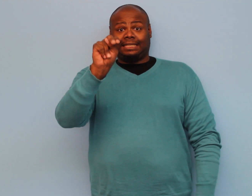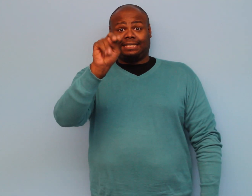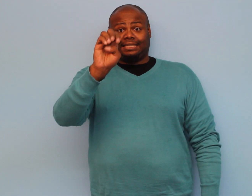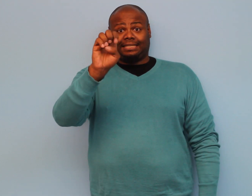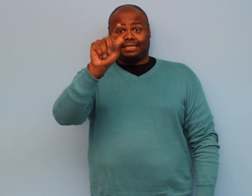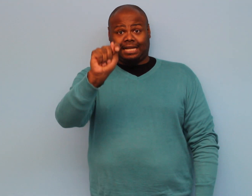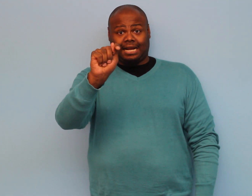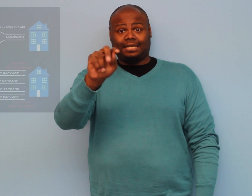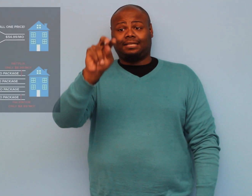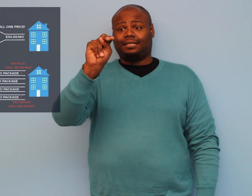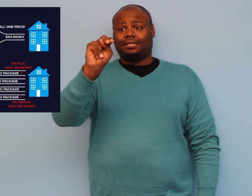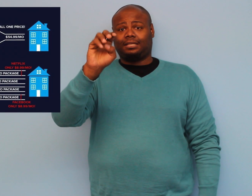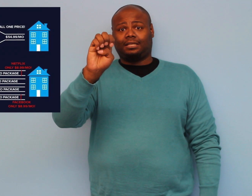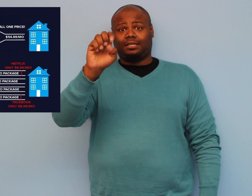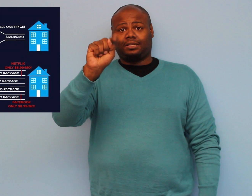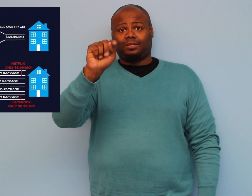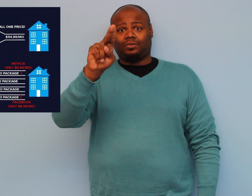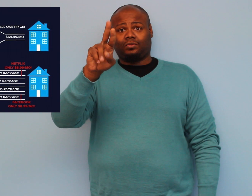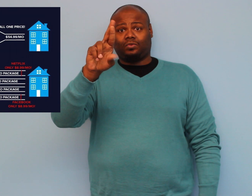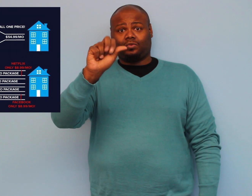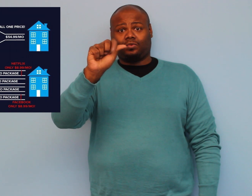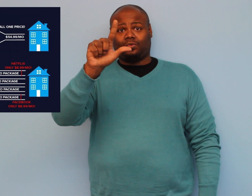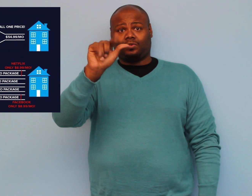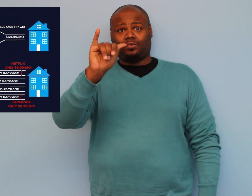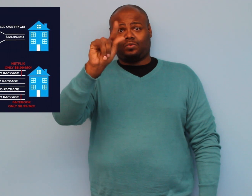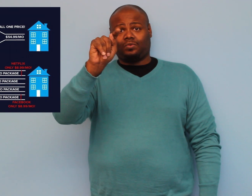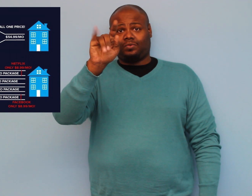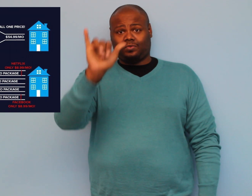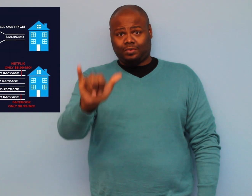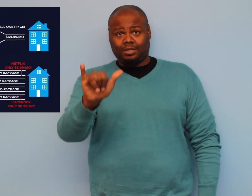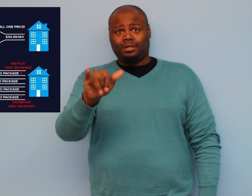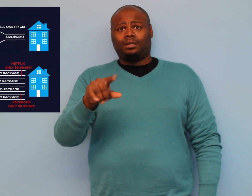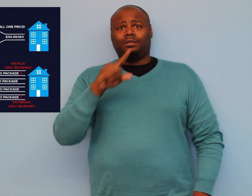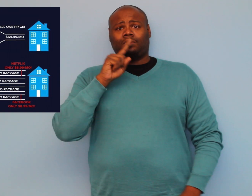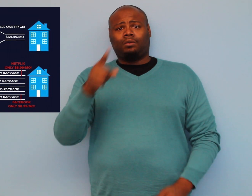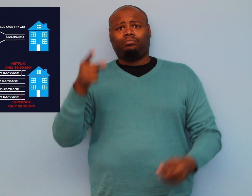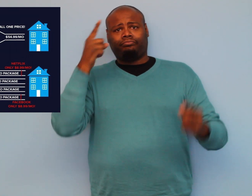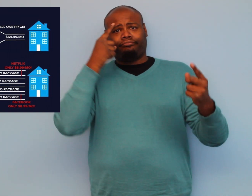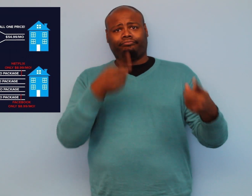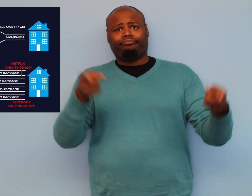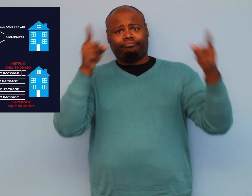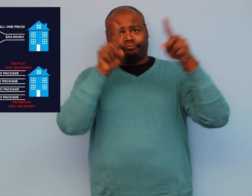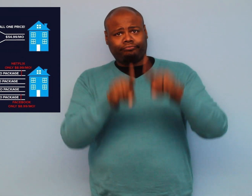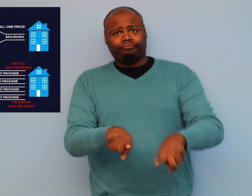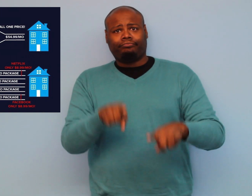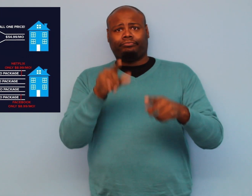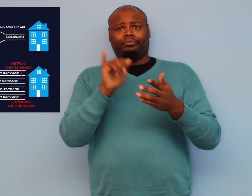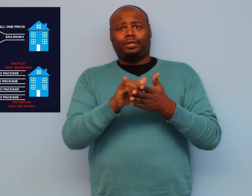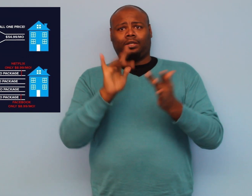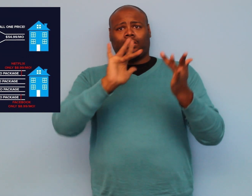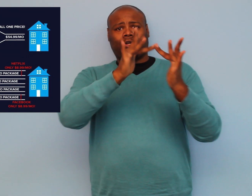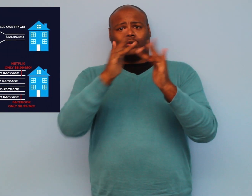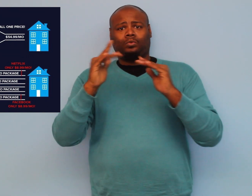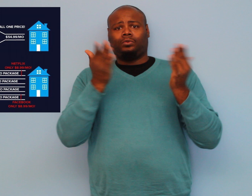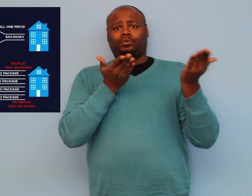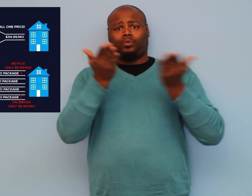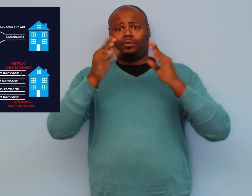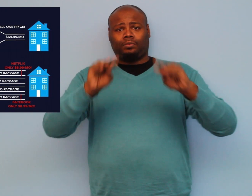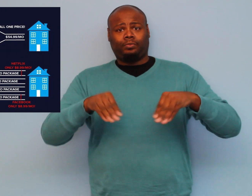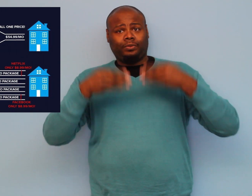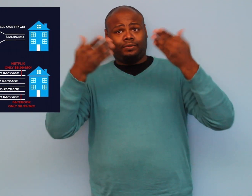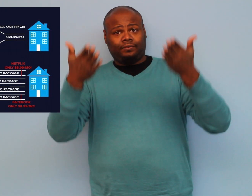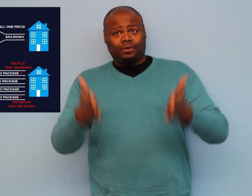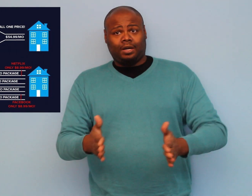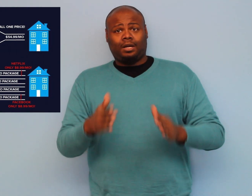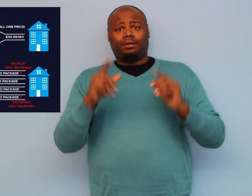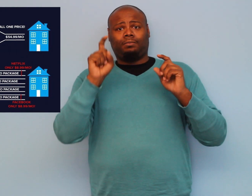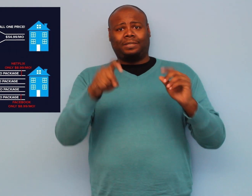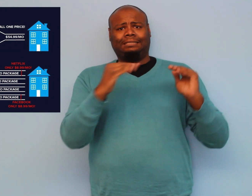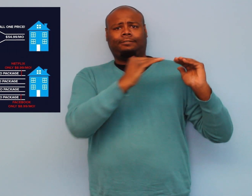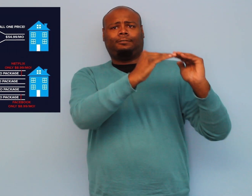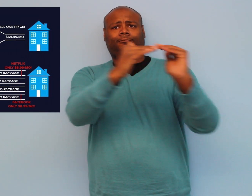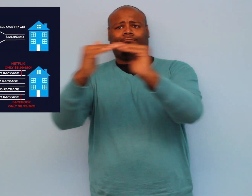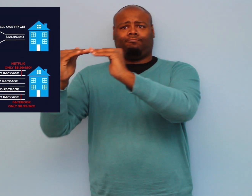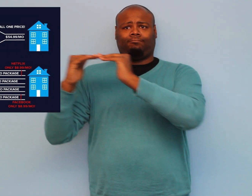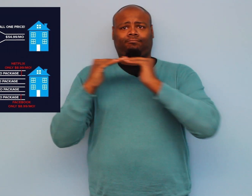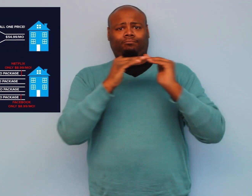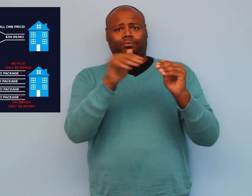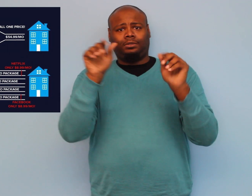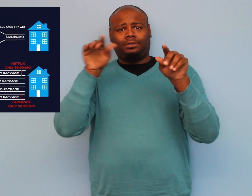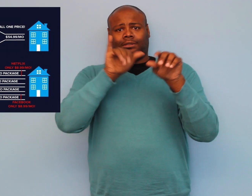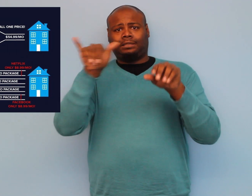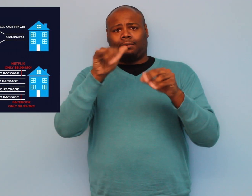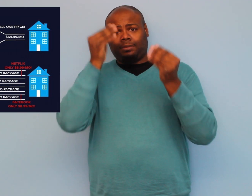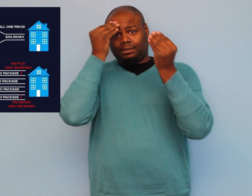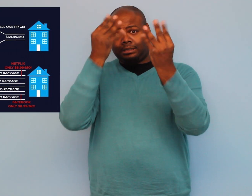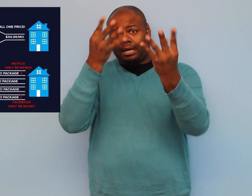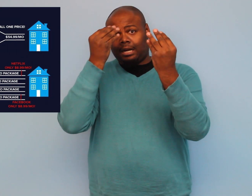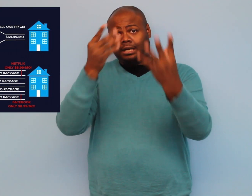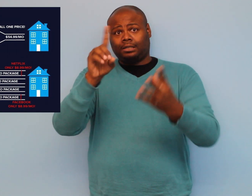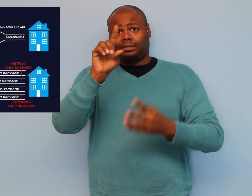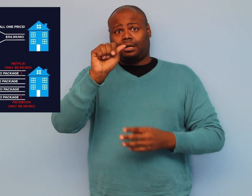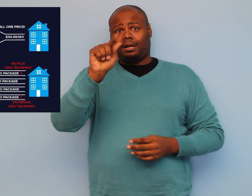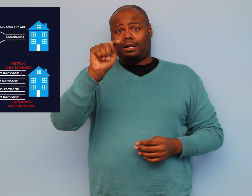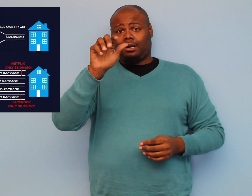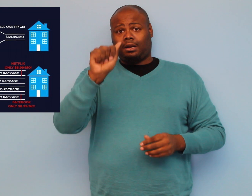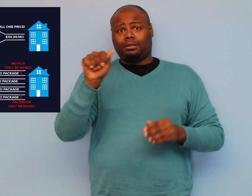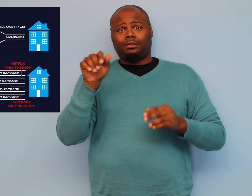Net neutrality means that internet service providers must treat all data fairly.